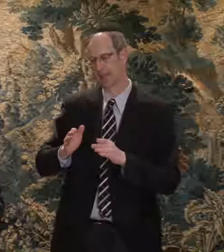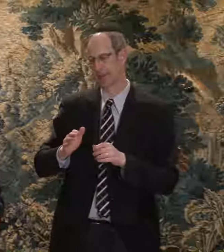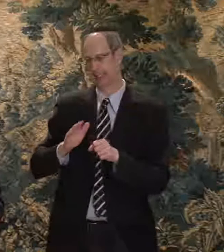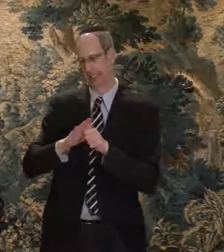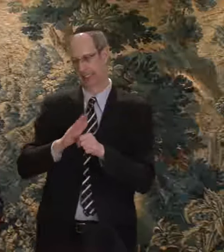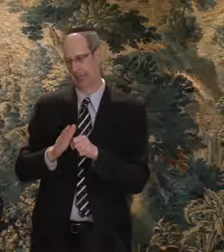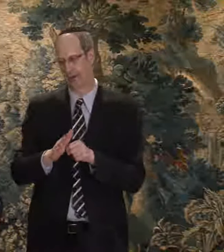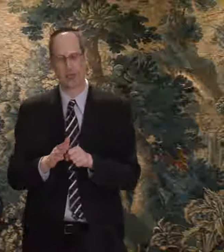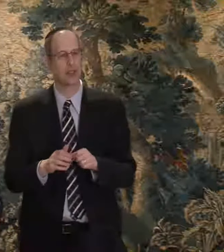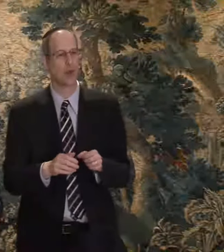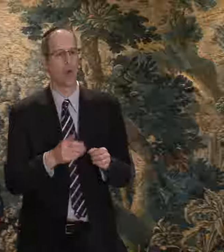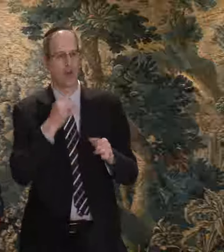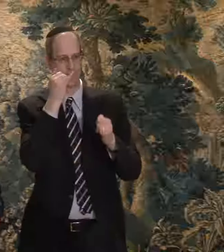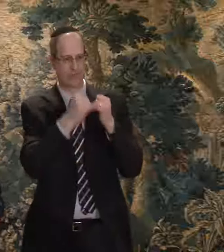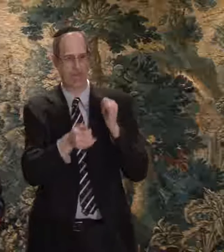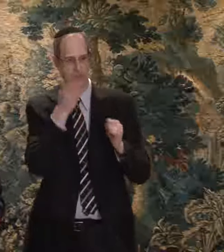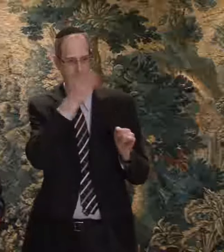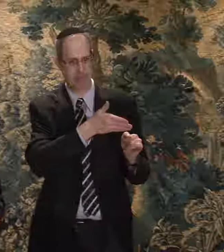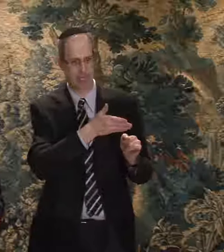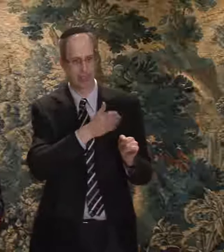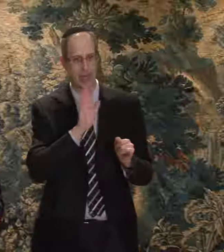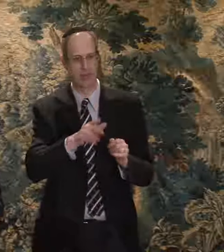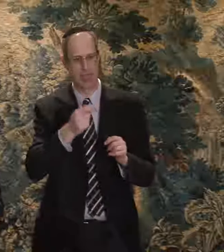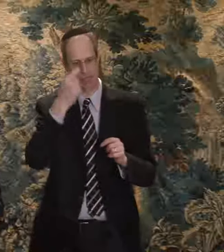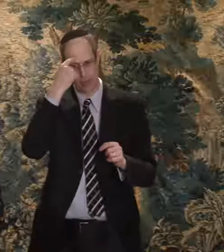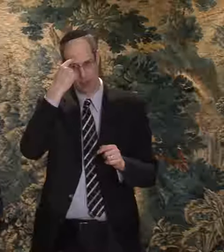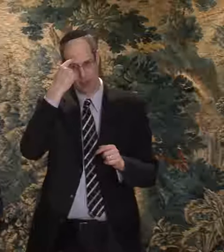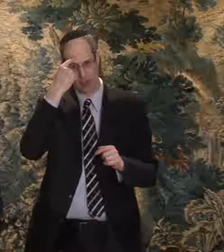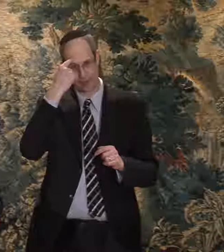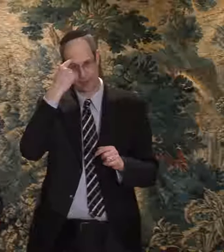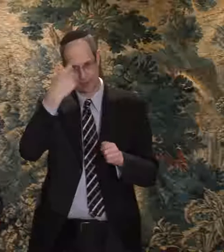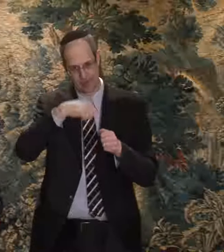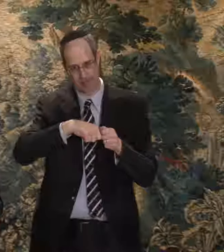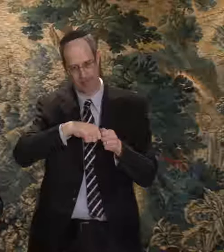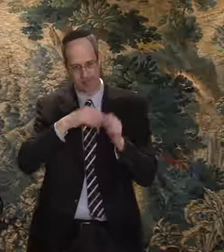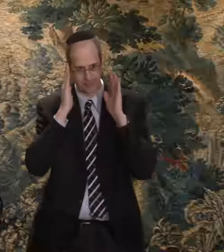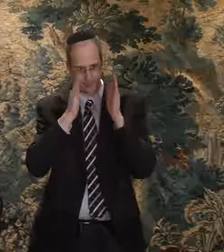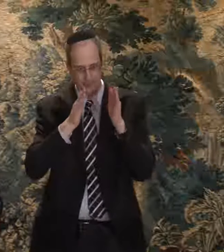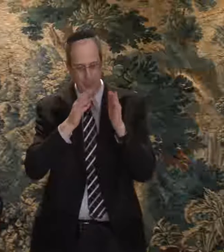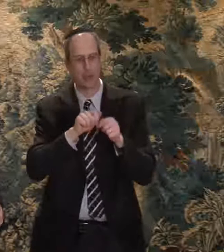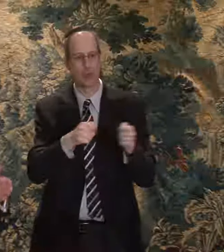this final speech this thought listen to this the Torah tells us and as we